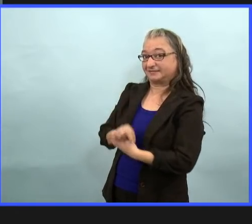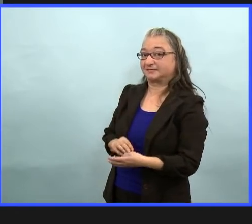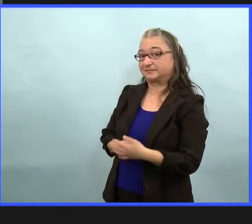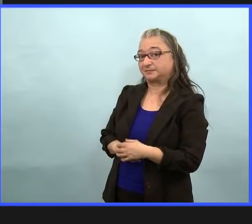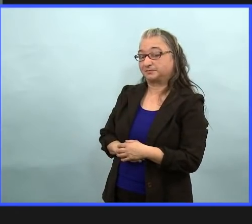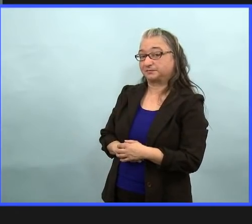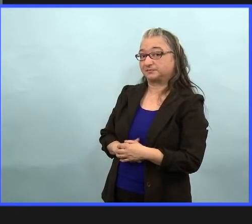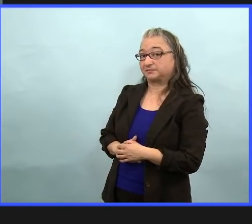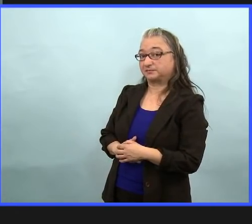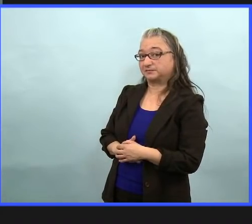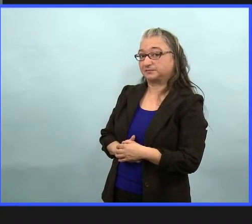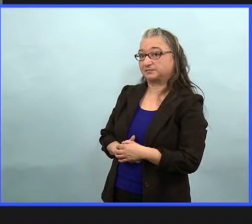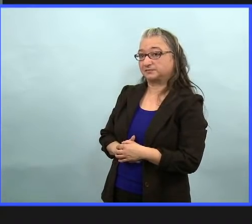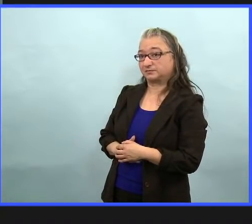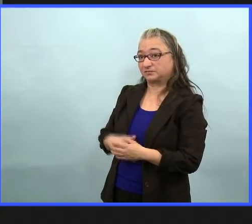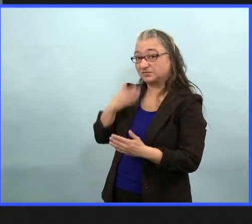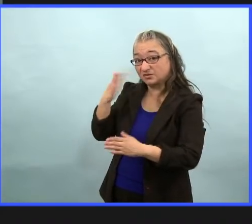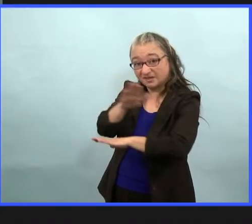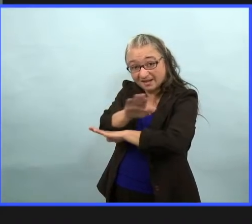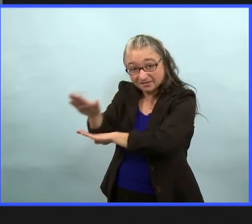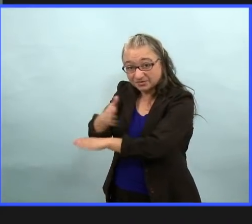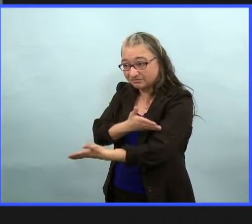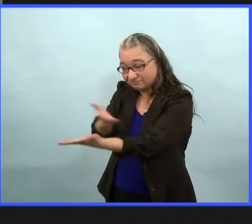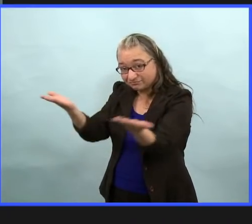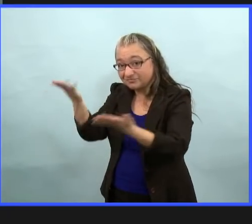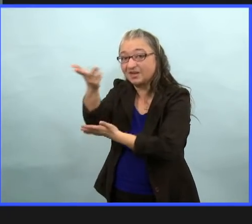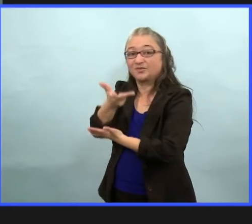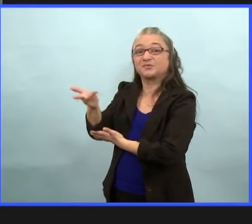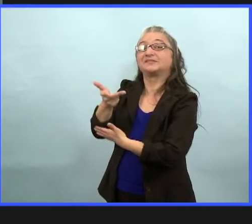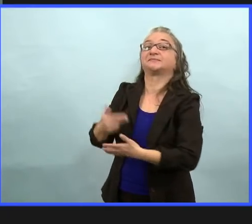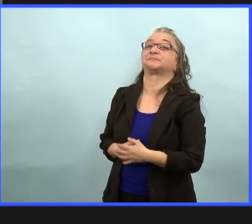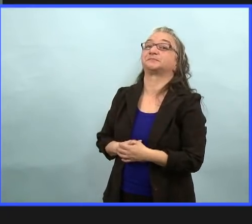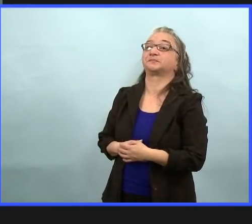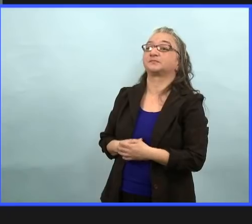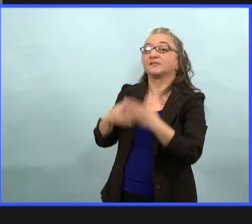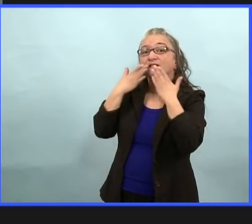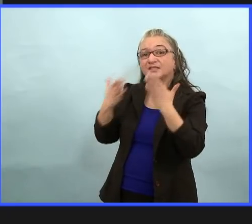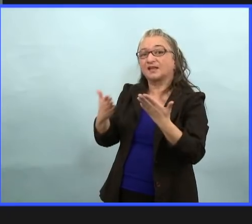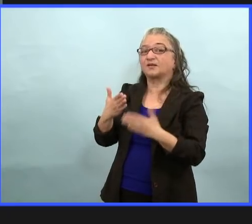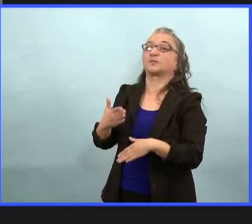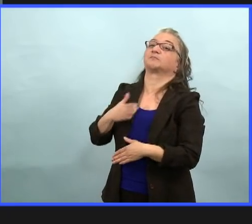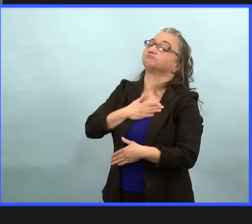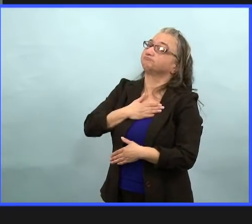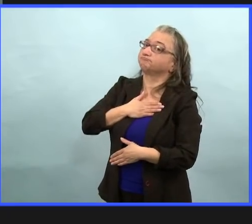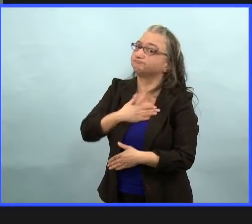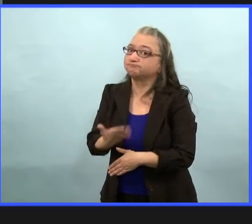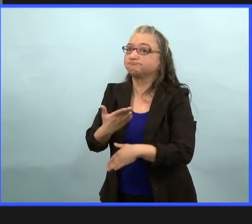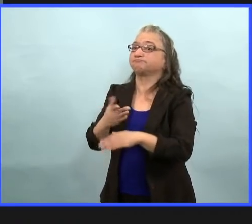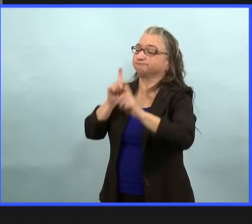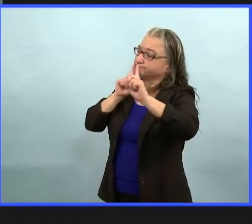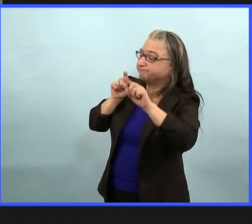uh good afternoon everyone uh thank you for taking our questions i just wanted to know uh taking a